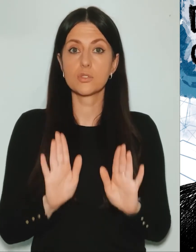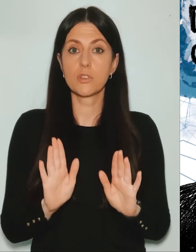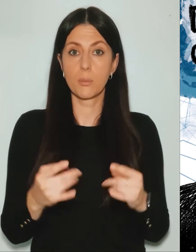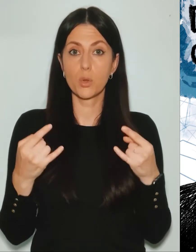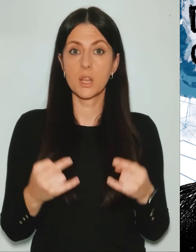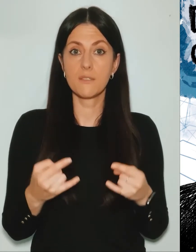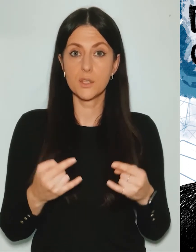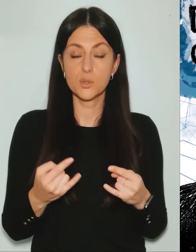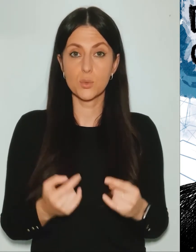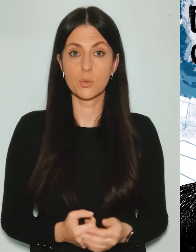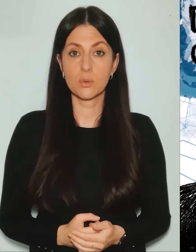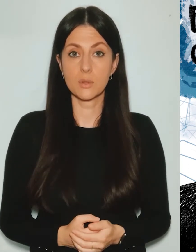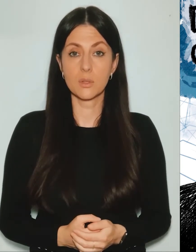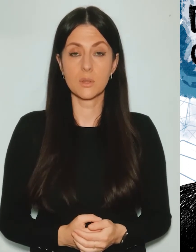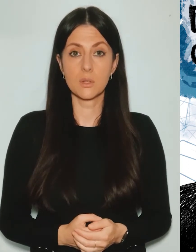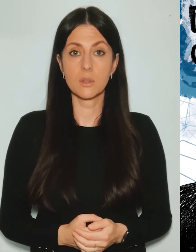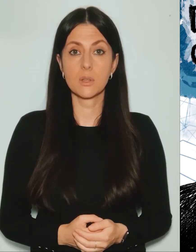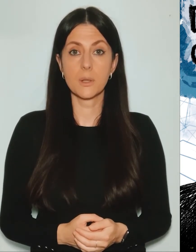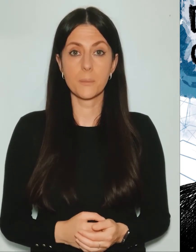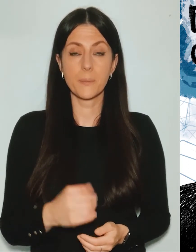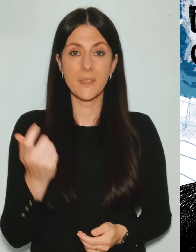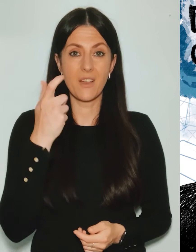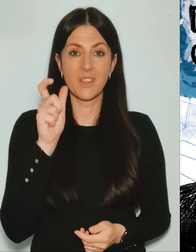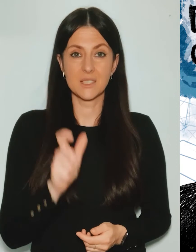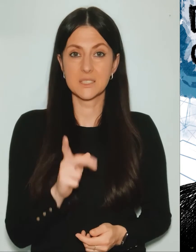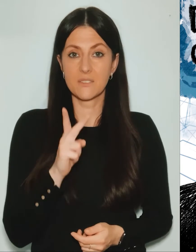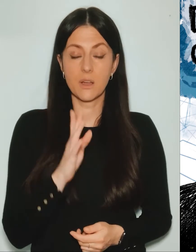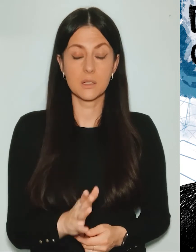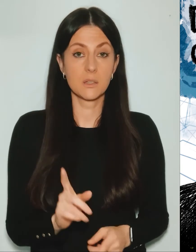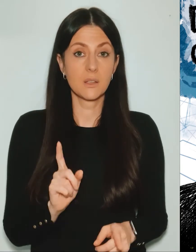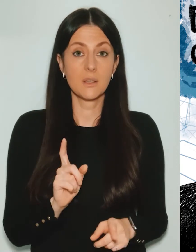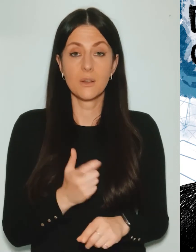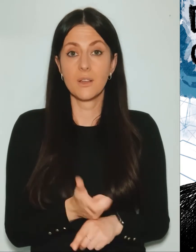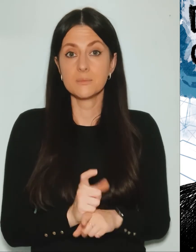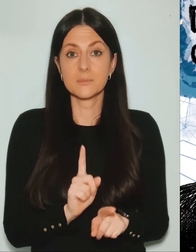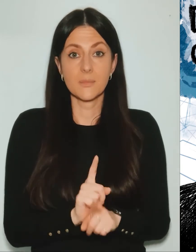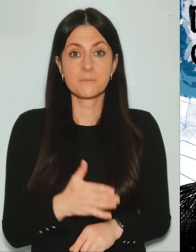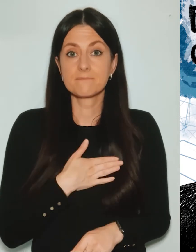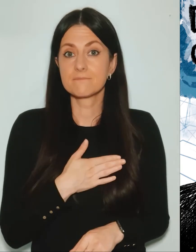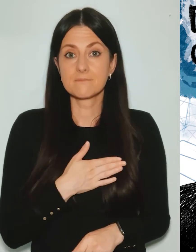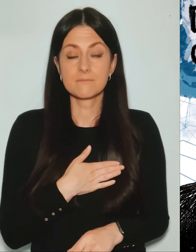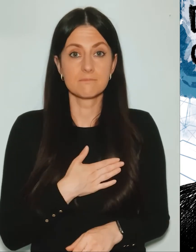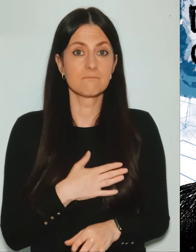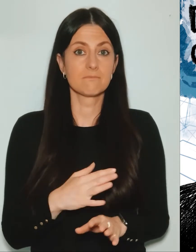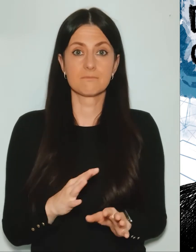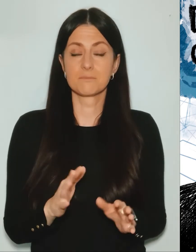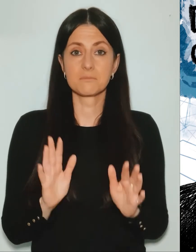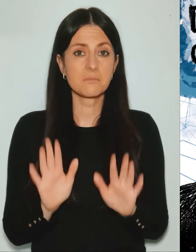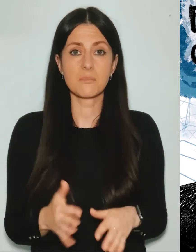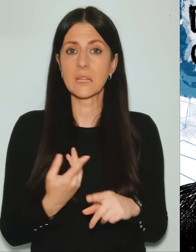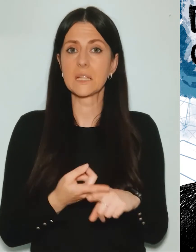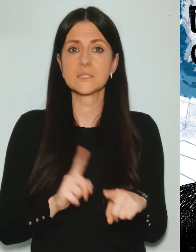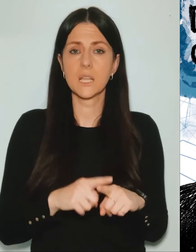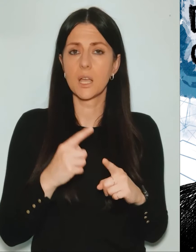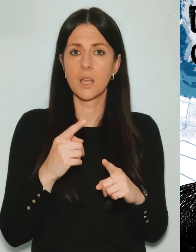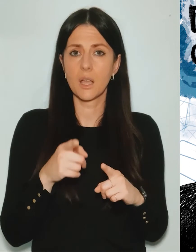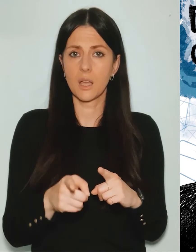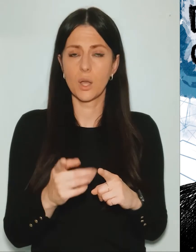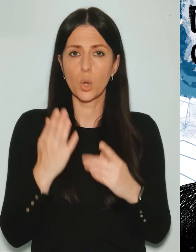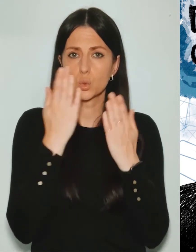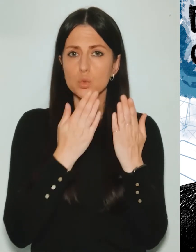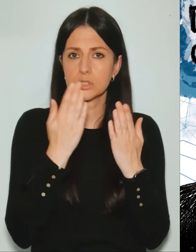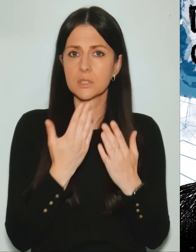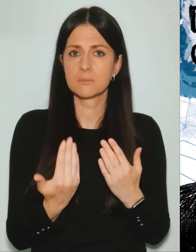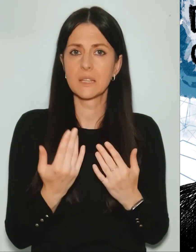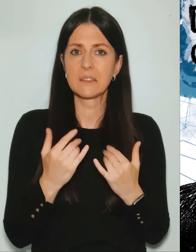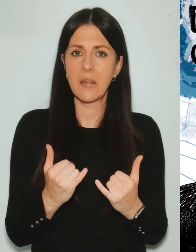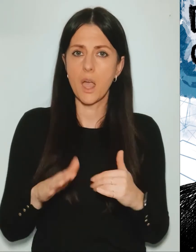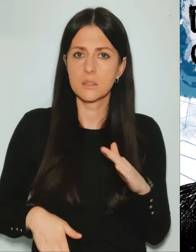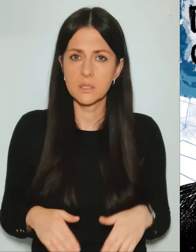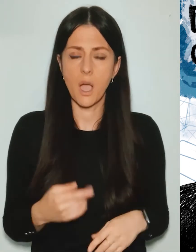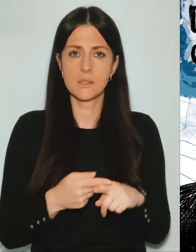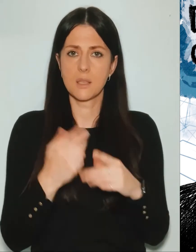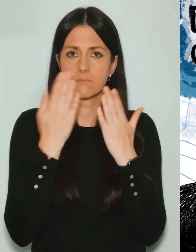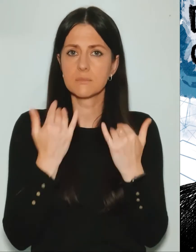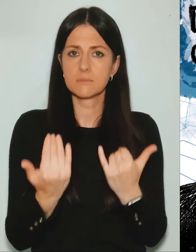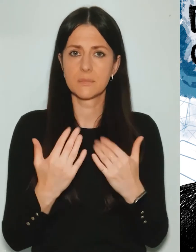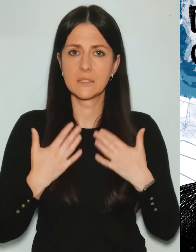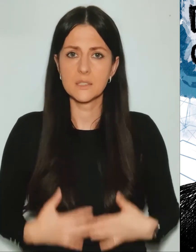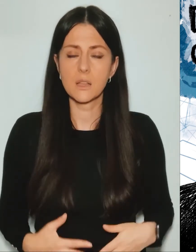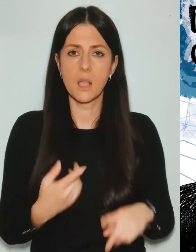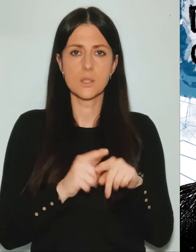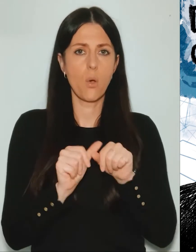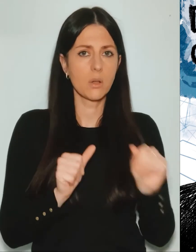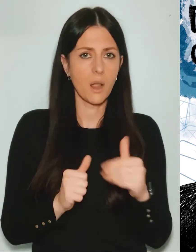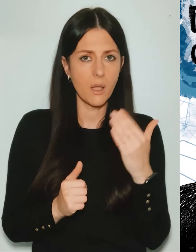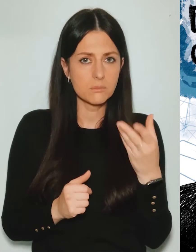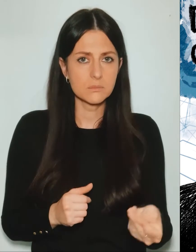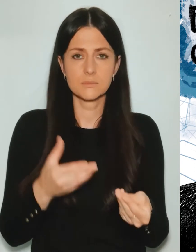And the owner of the apartment, he met us so warmly! He's like, “It's a towel for the feet. This is a body towel. This is separate for you. It's separate for your mom.